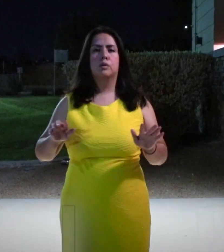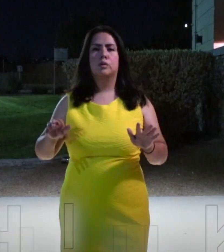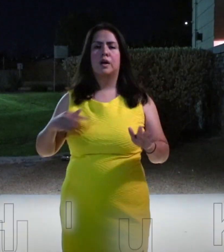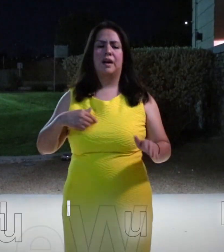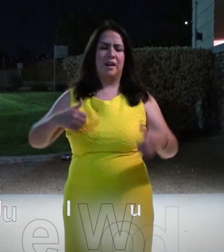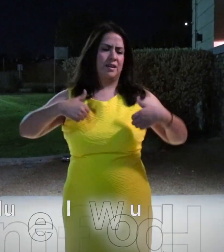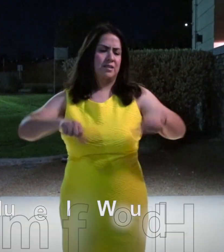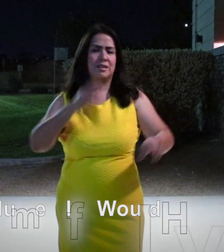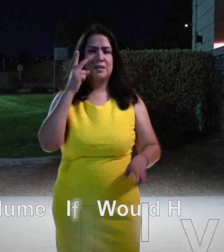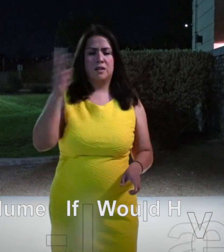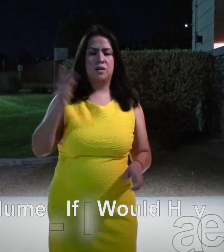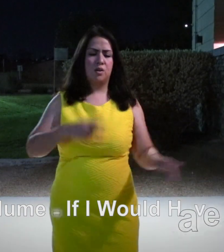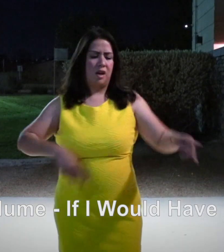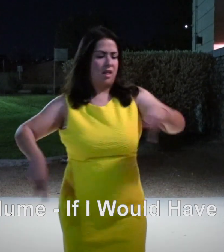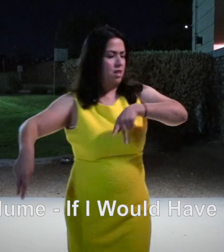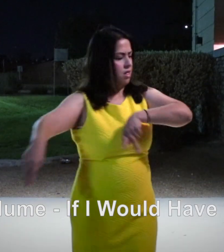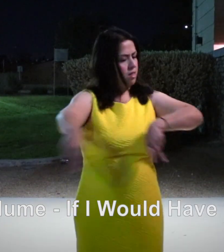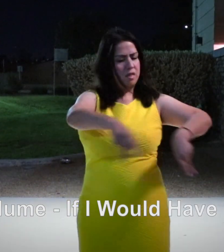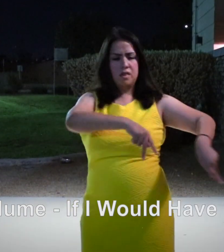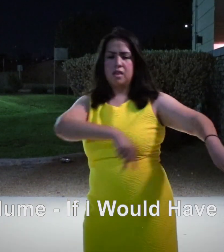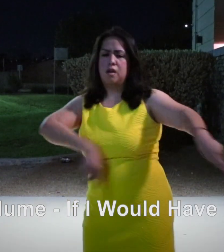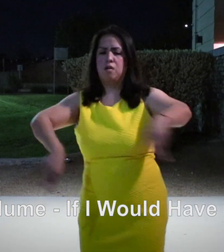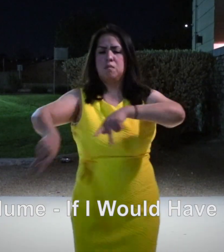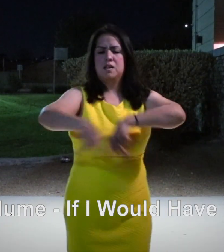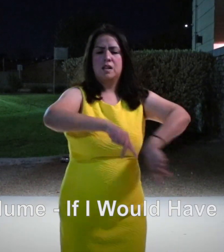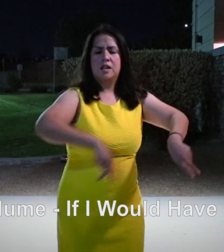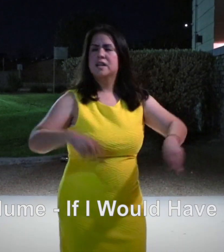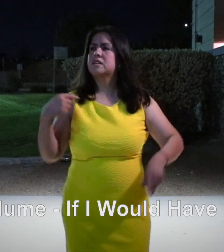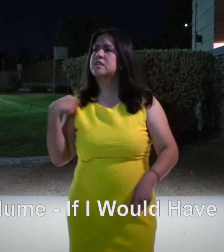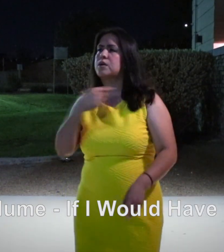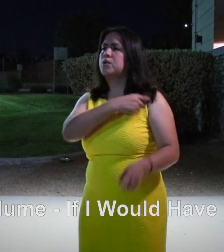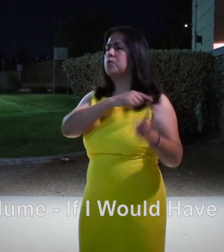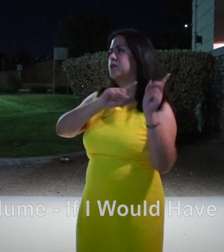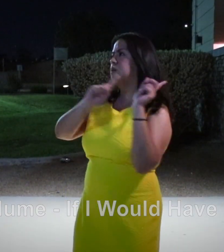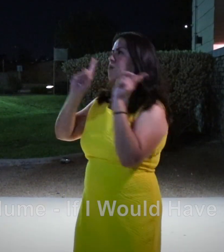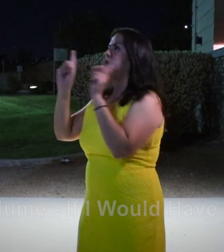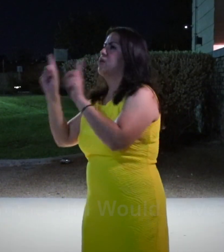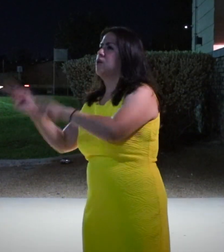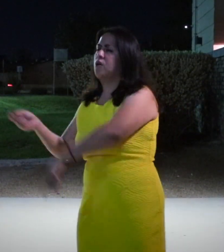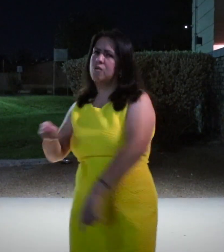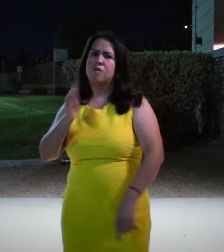I still see you in The places we would go